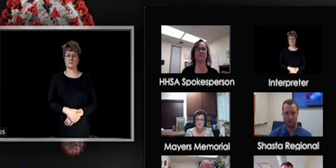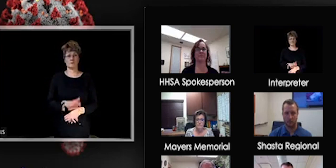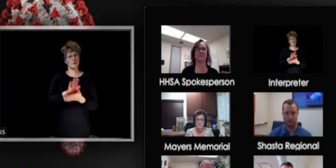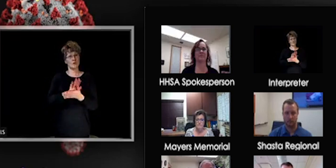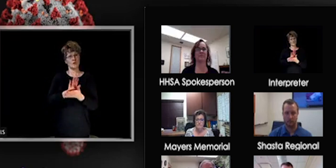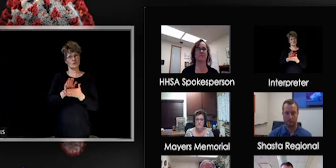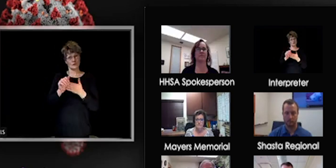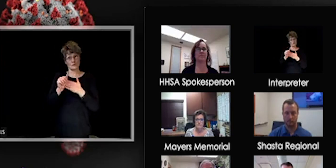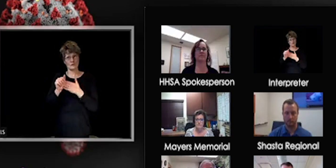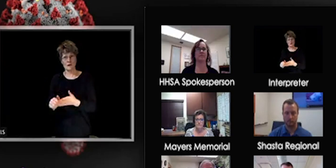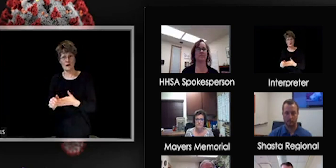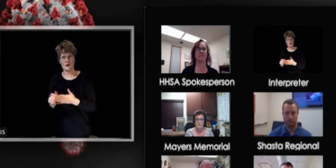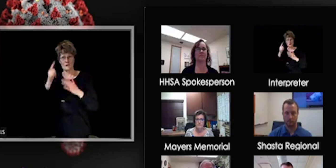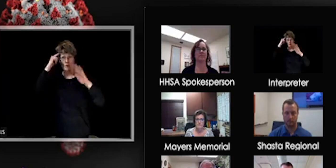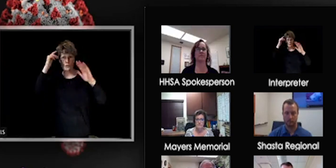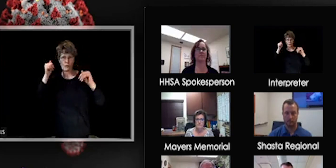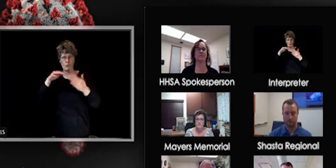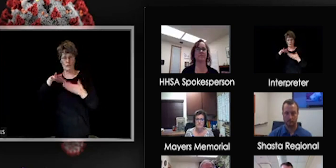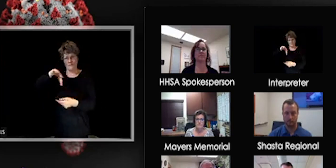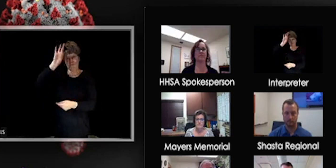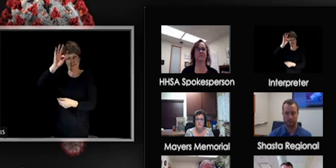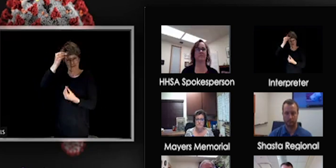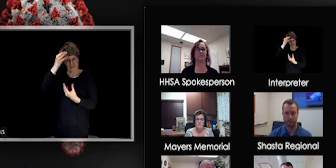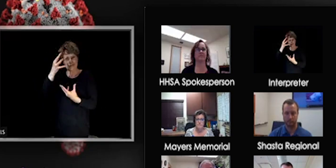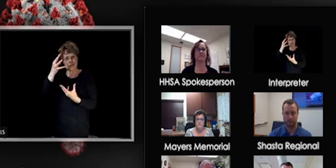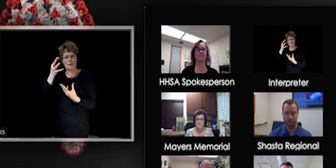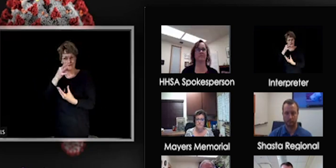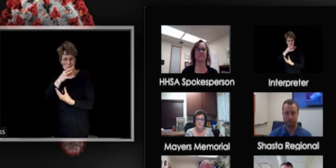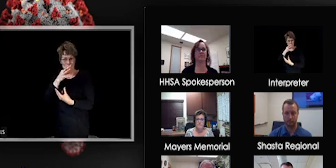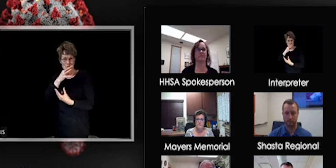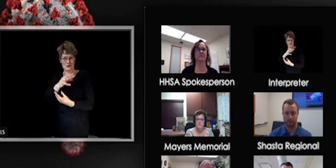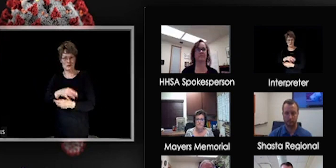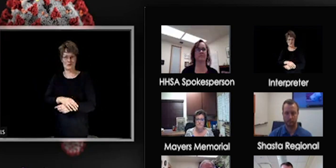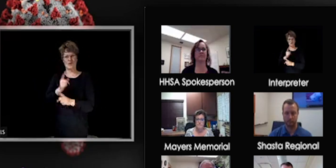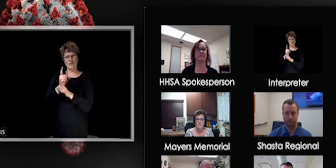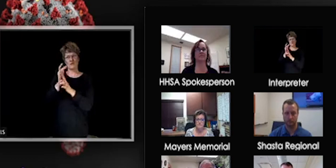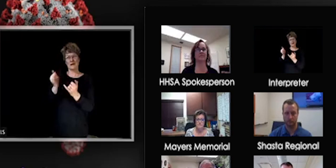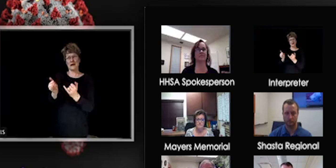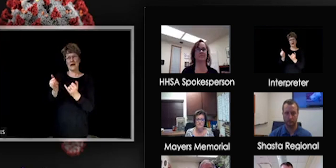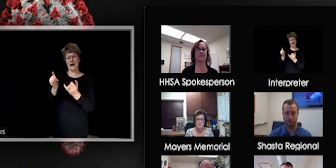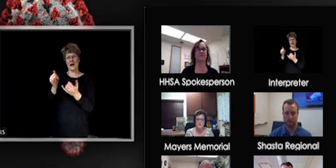it, I don’t believe it actually talks about using the schools before school opens for